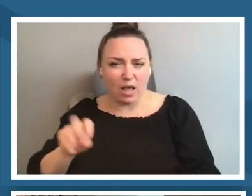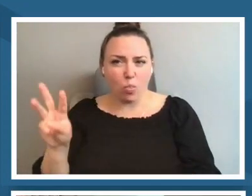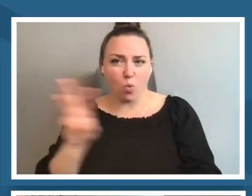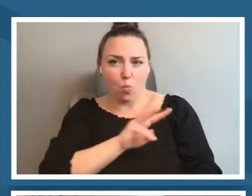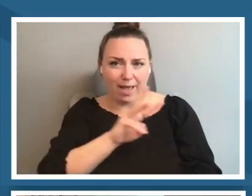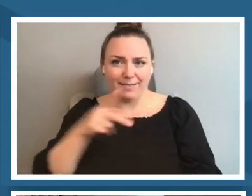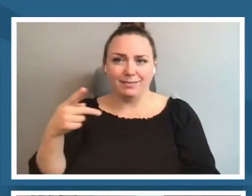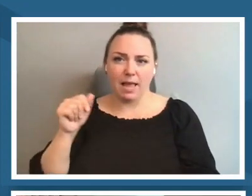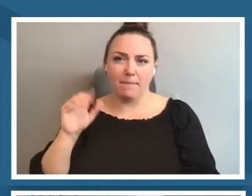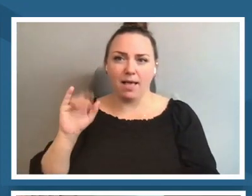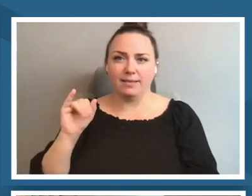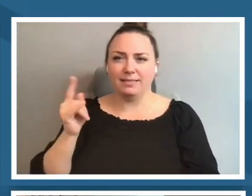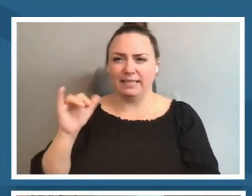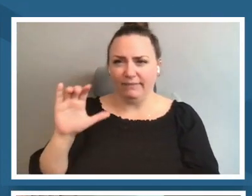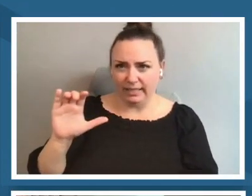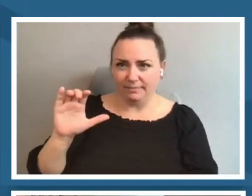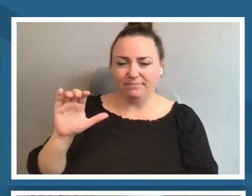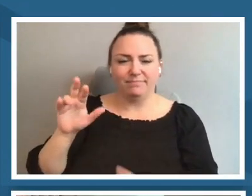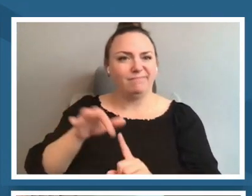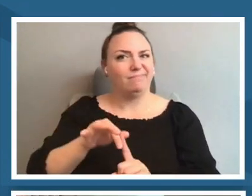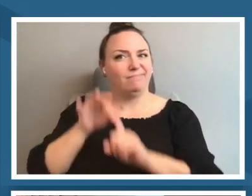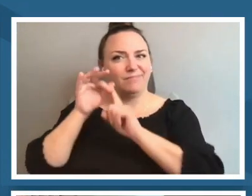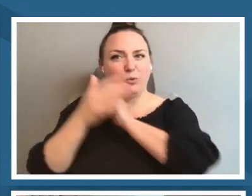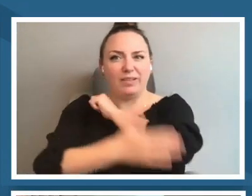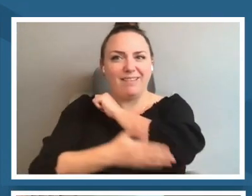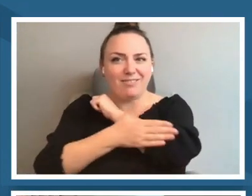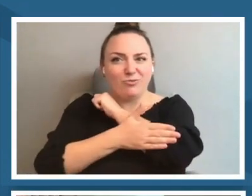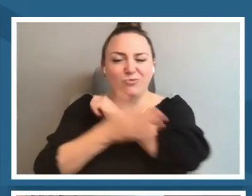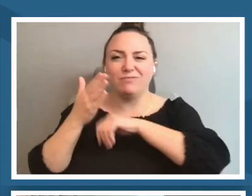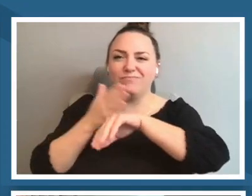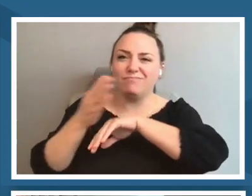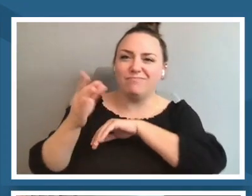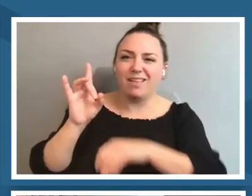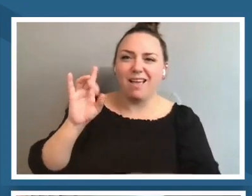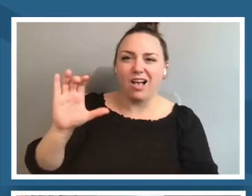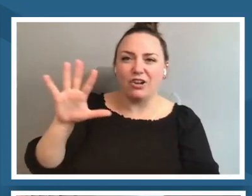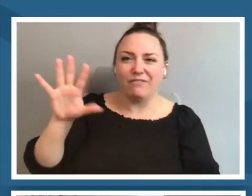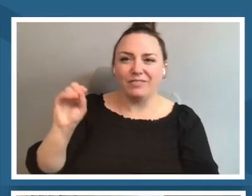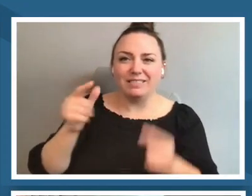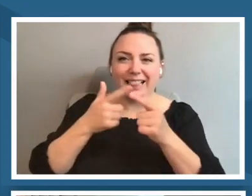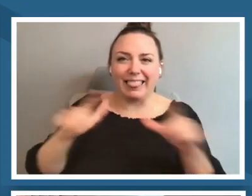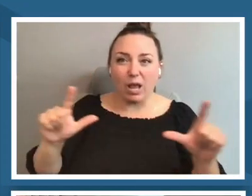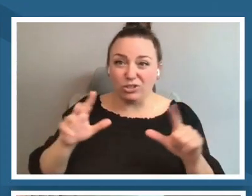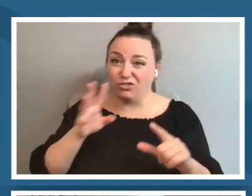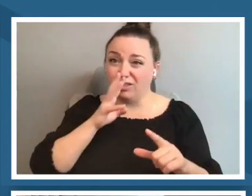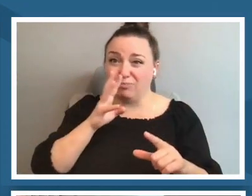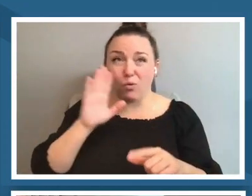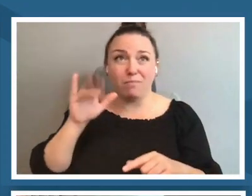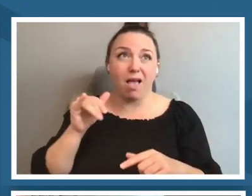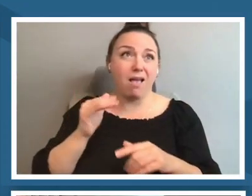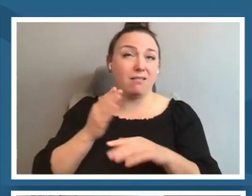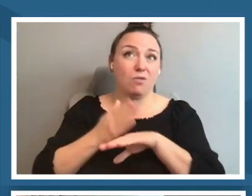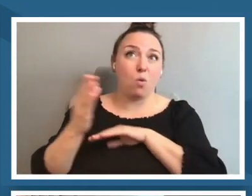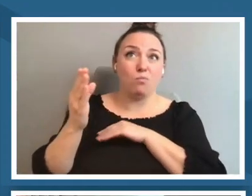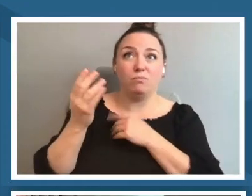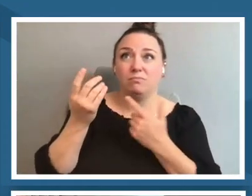it is a unique country with over 850 languages spoken by almost 9 million